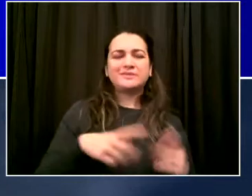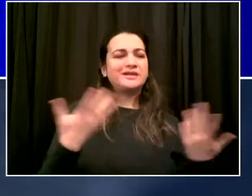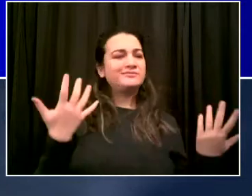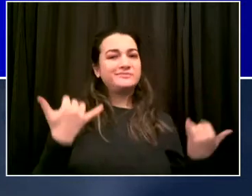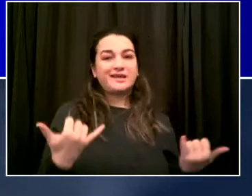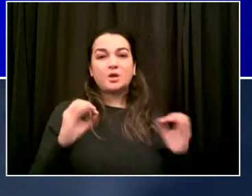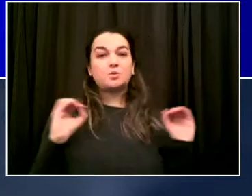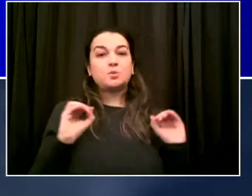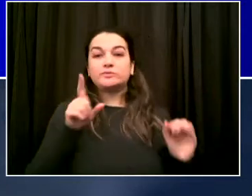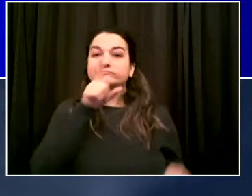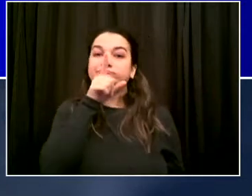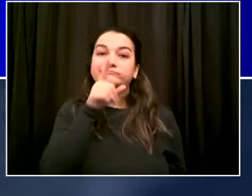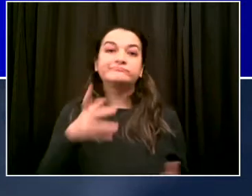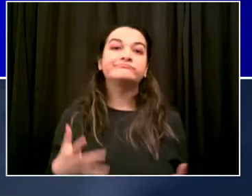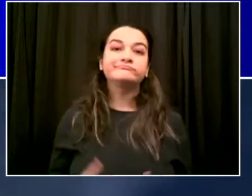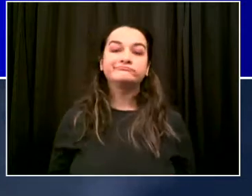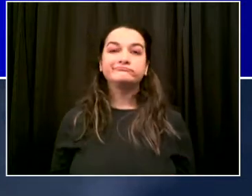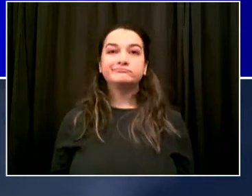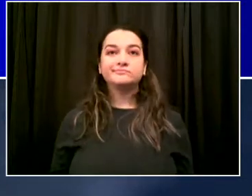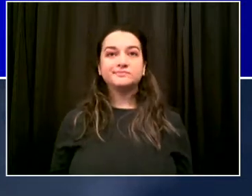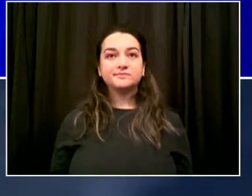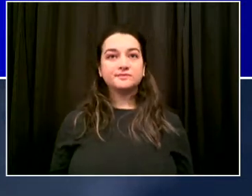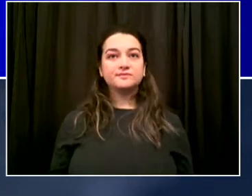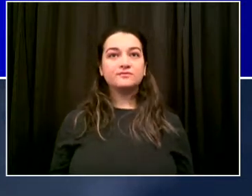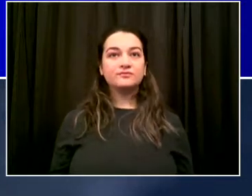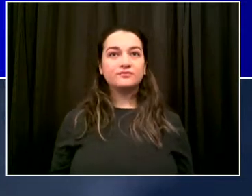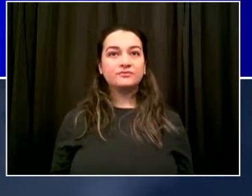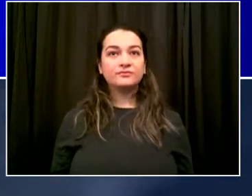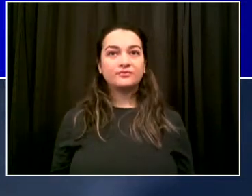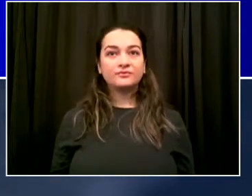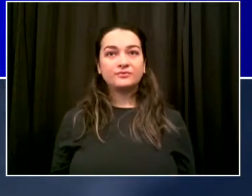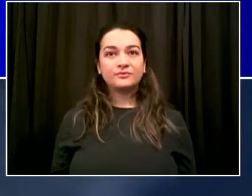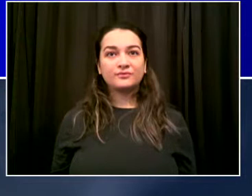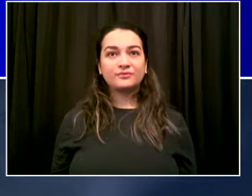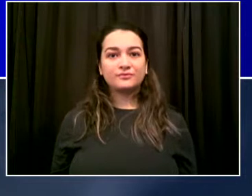CITY. EVERYONE SHOULD HAVE THE OPPORTUNII TYTOTO GET VACCINATED SO THEY KNOW